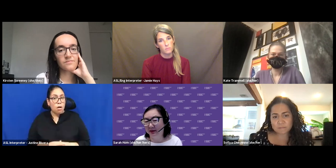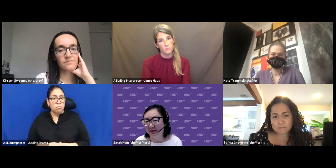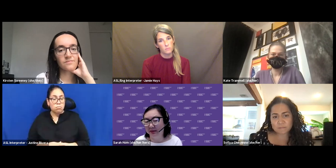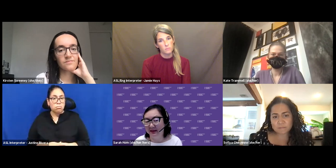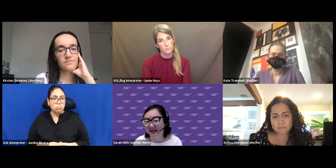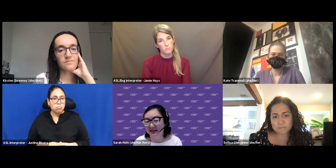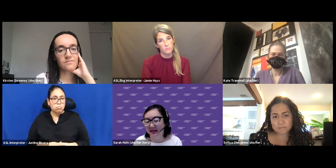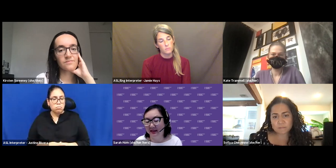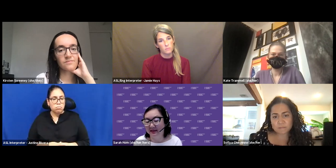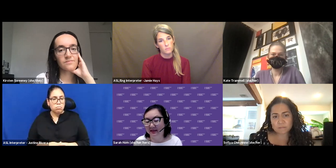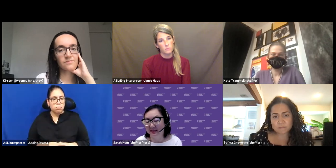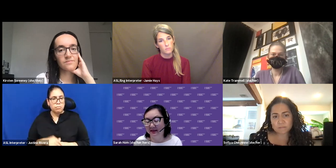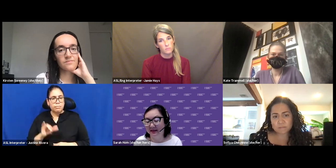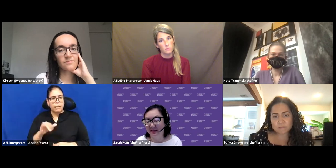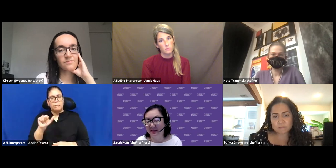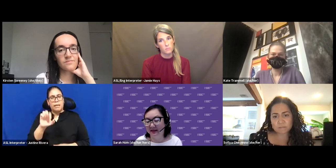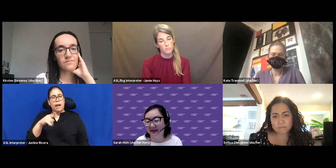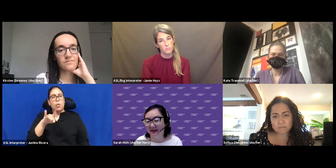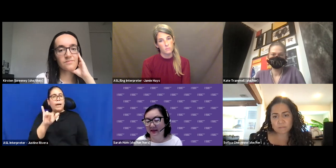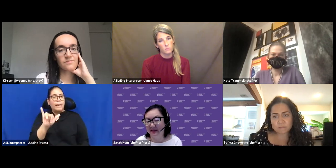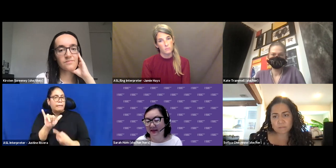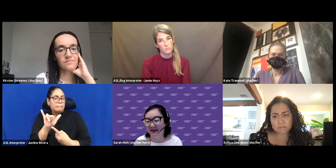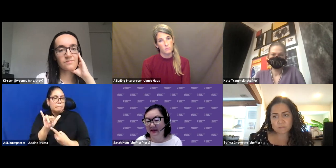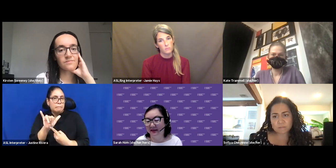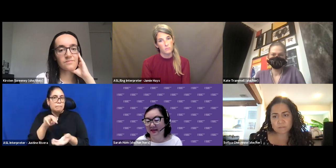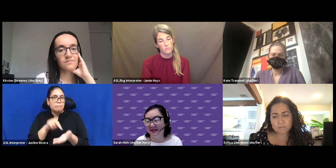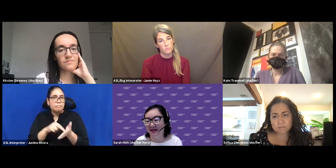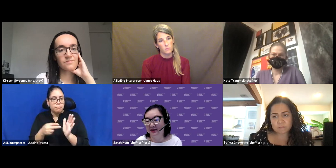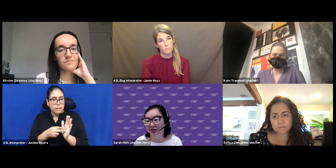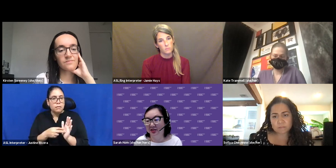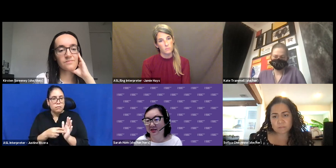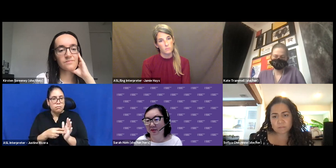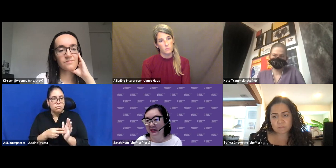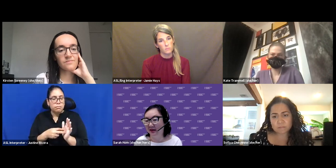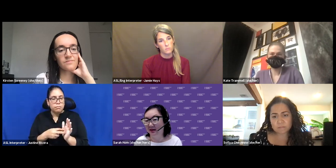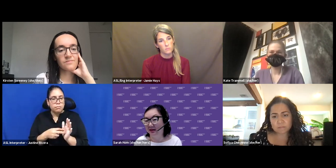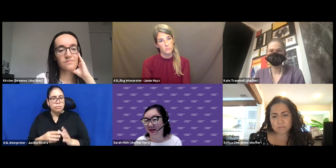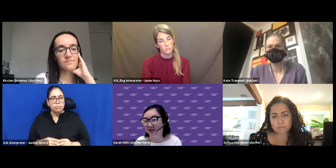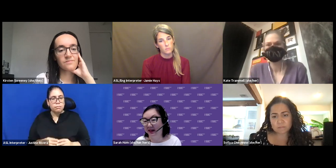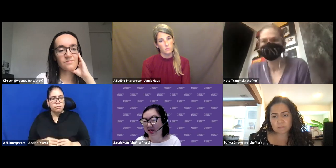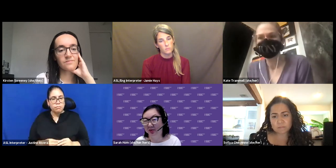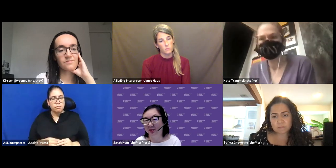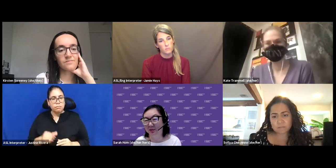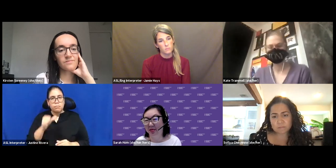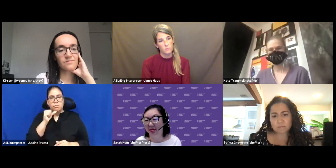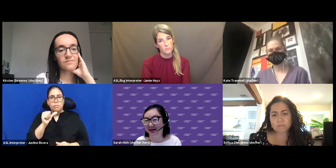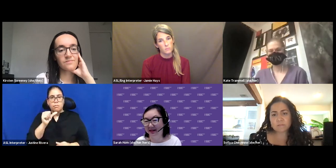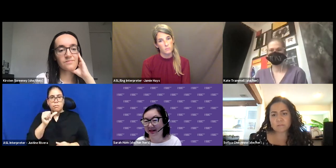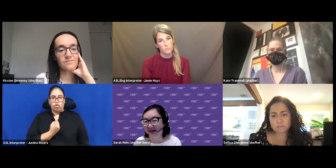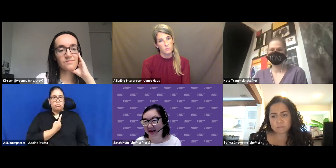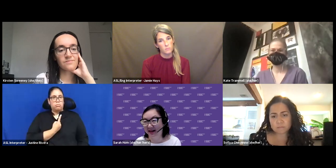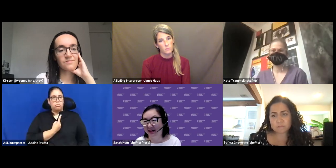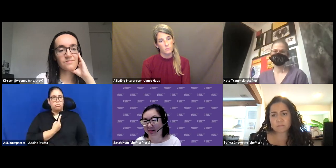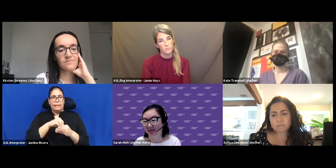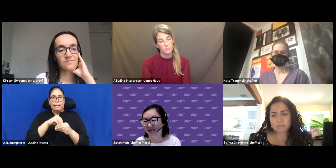what it means is that it's not just me in a vacuum thinking and